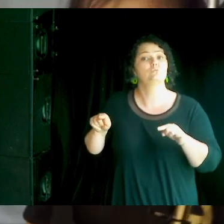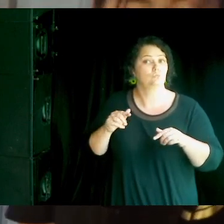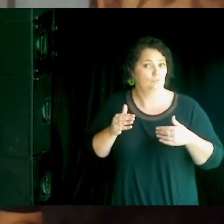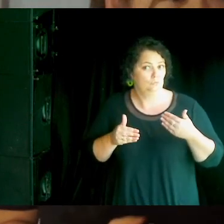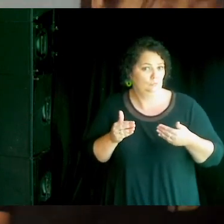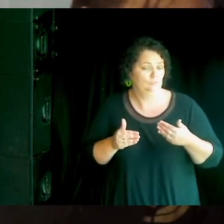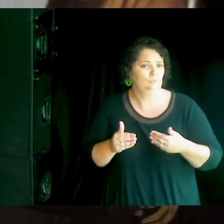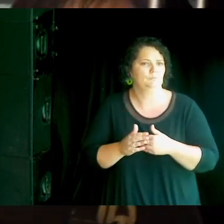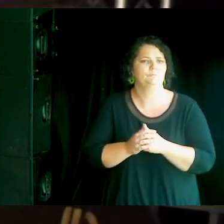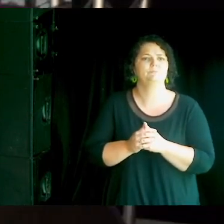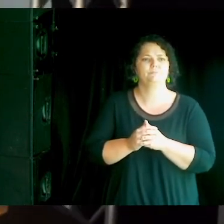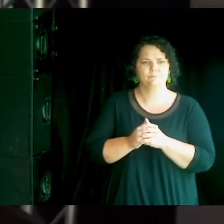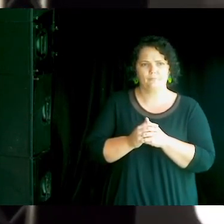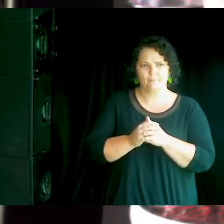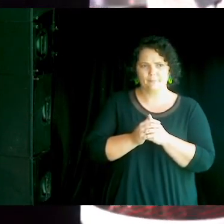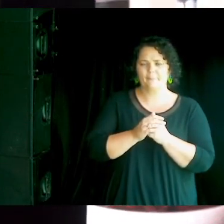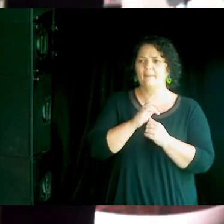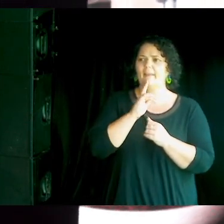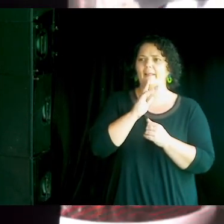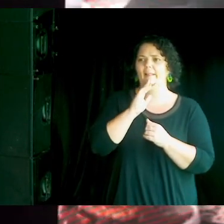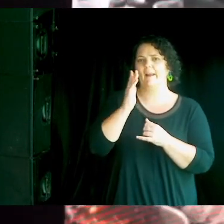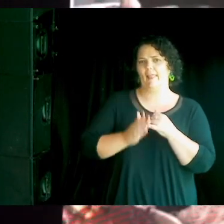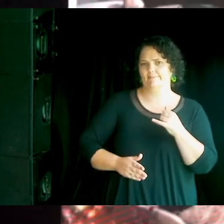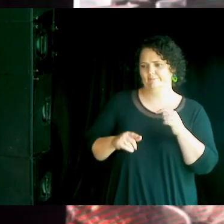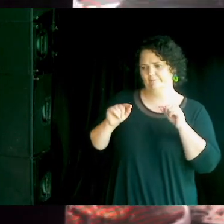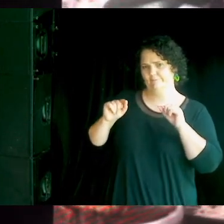last part about my cooking is the laksa so I will let you finish with that I've finished